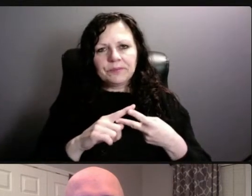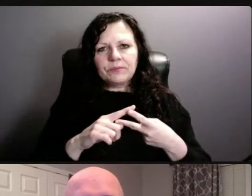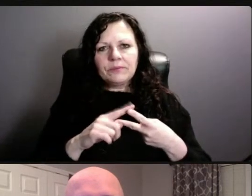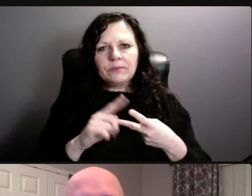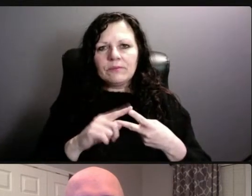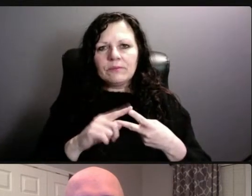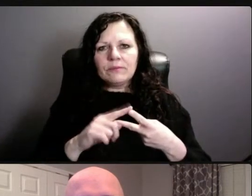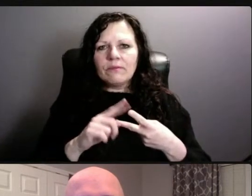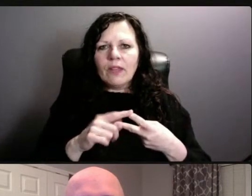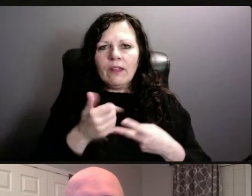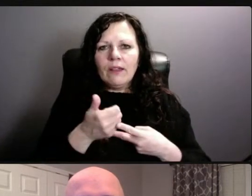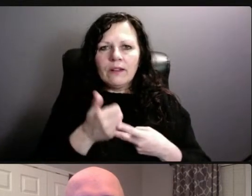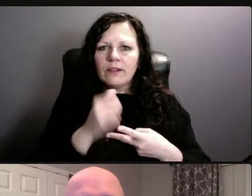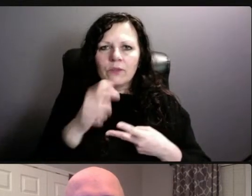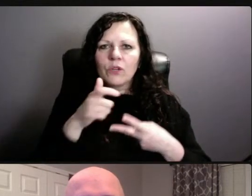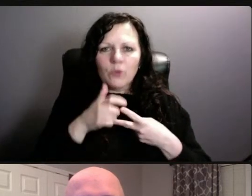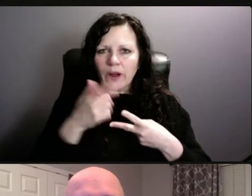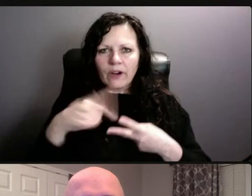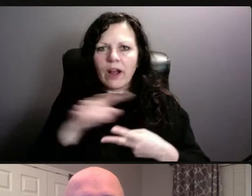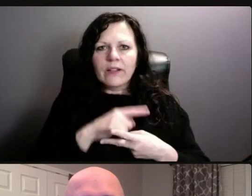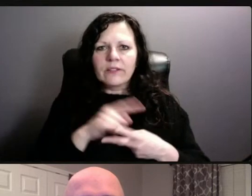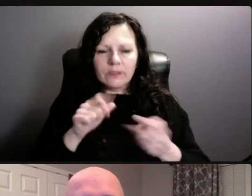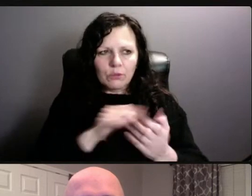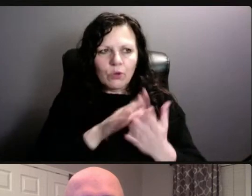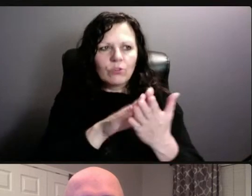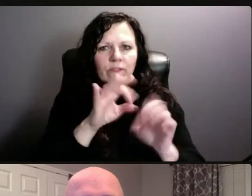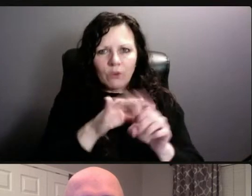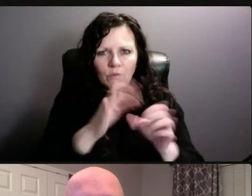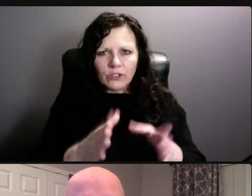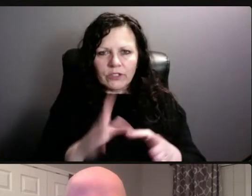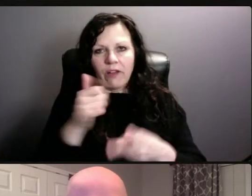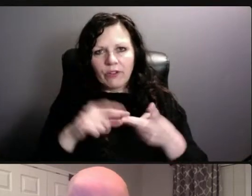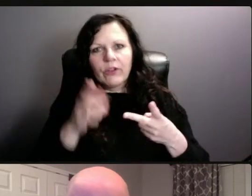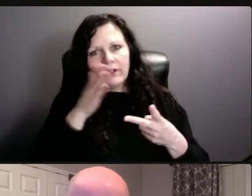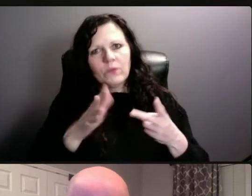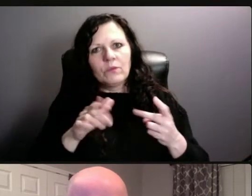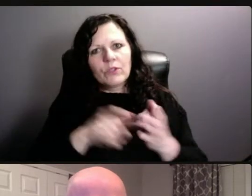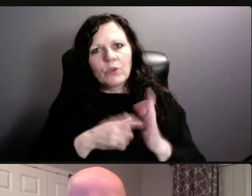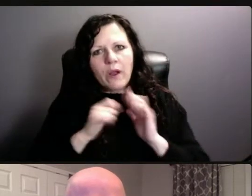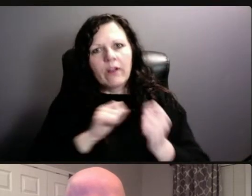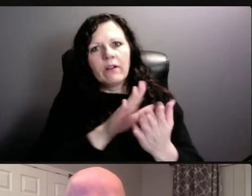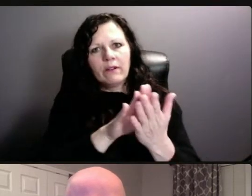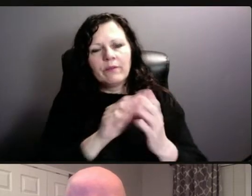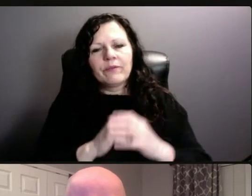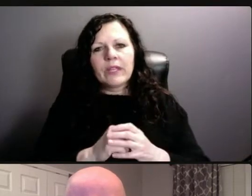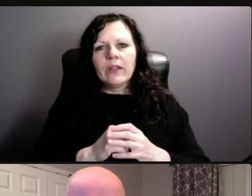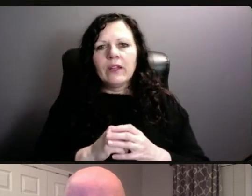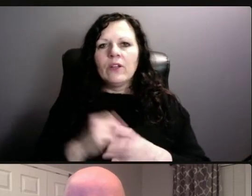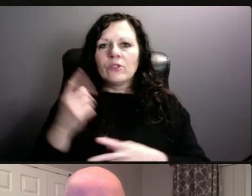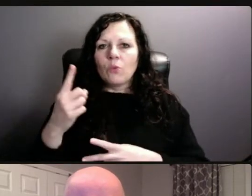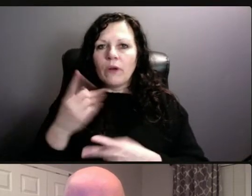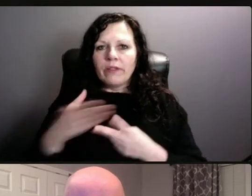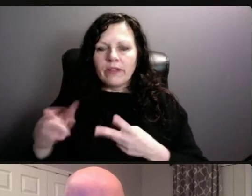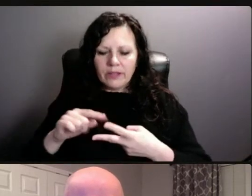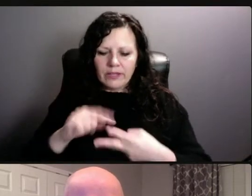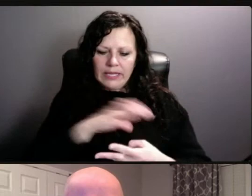LOOKING AT BASICALLY TWO THINGS.